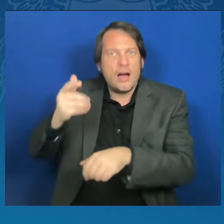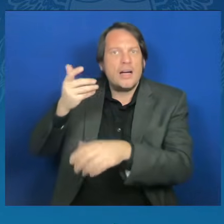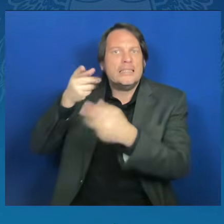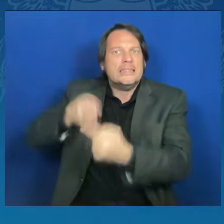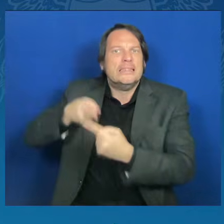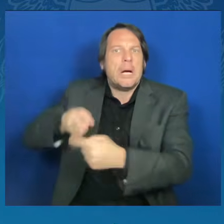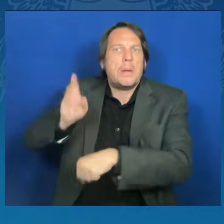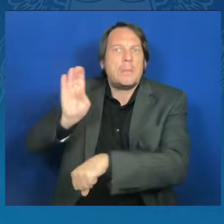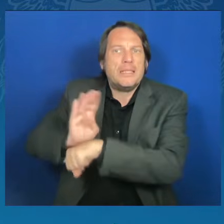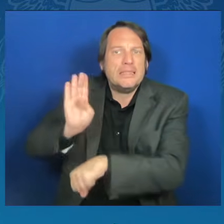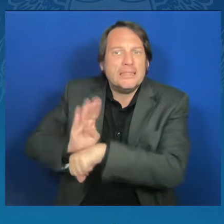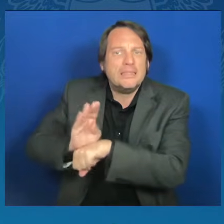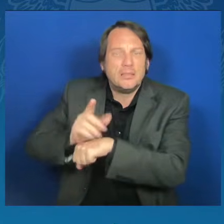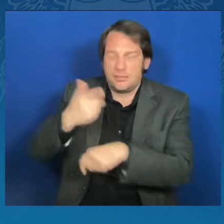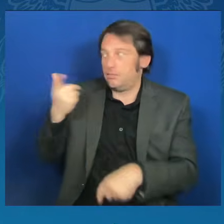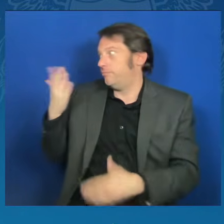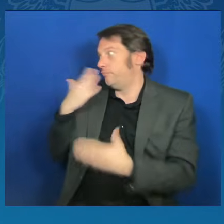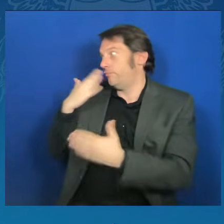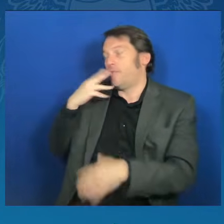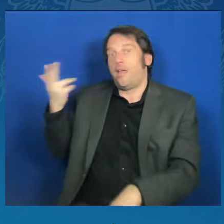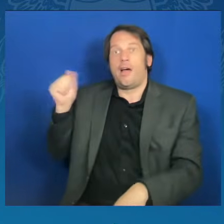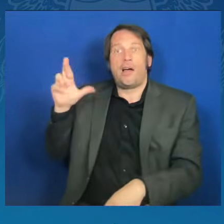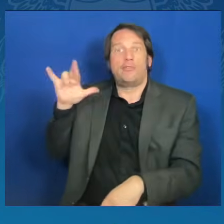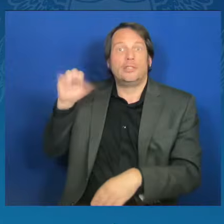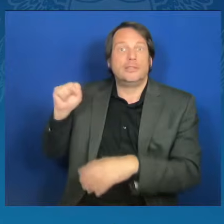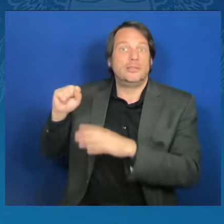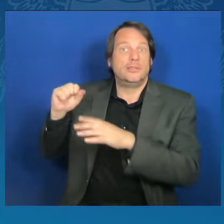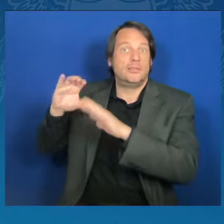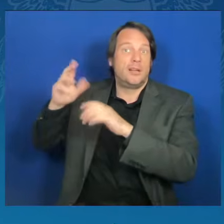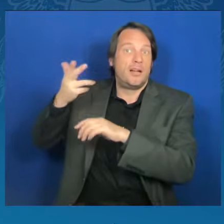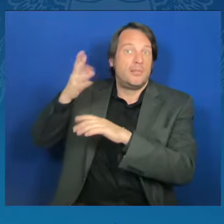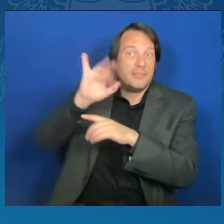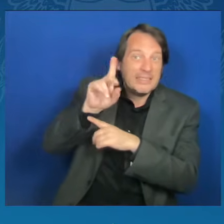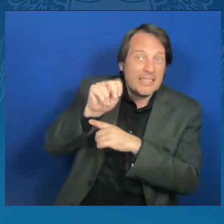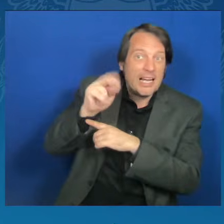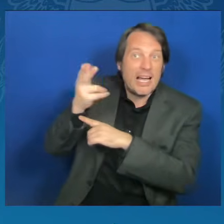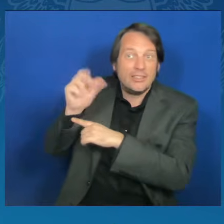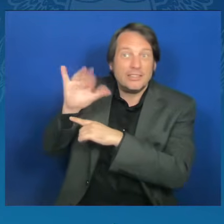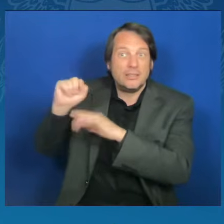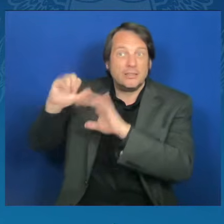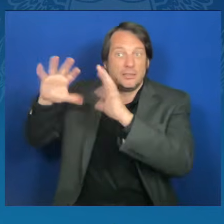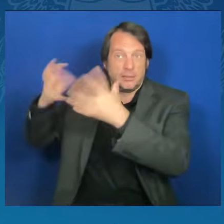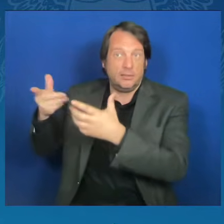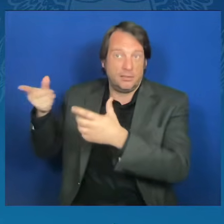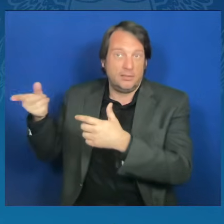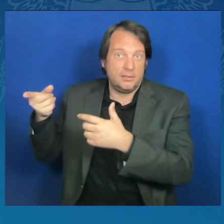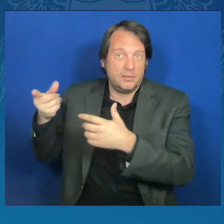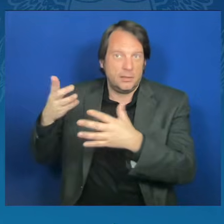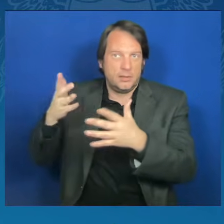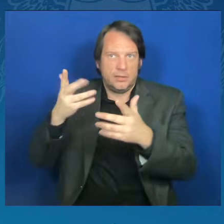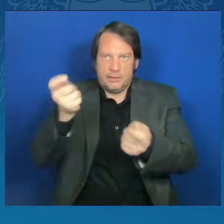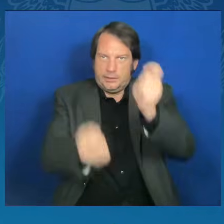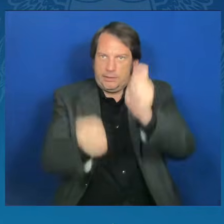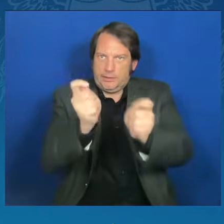Now comes even more help from the Biden-Harris administration. This administration has done powerful work